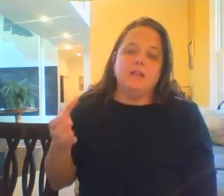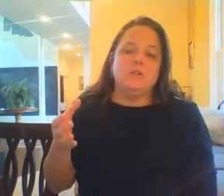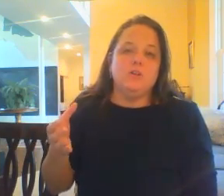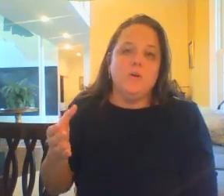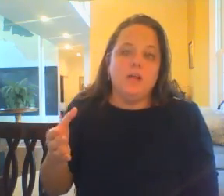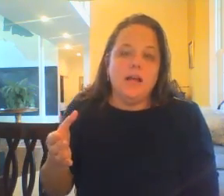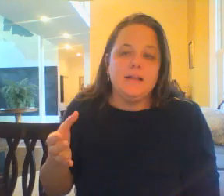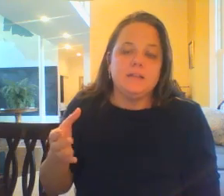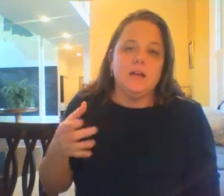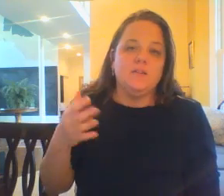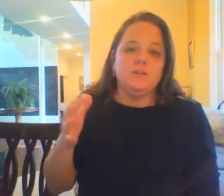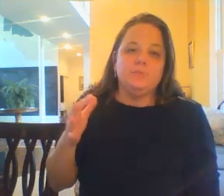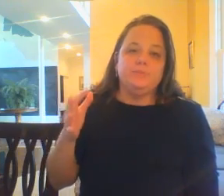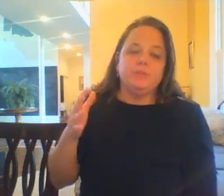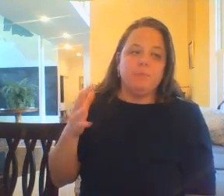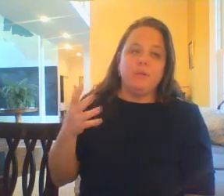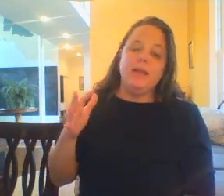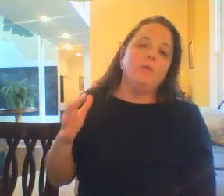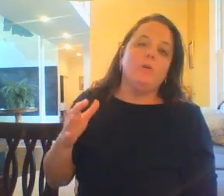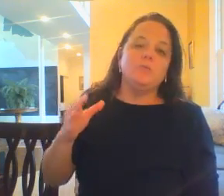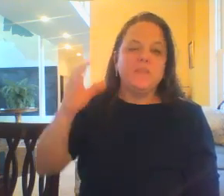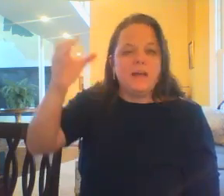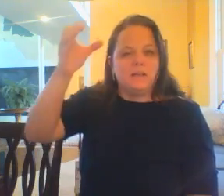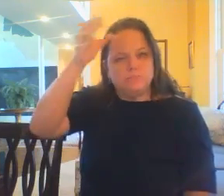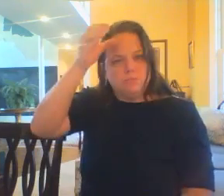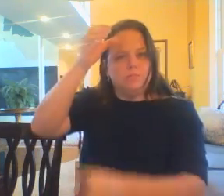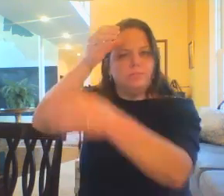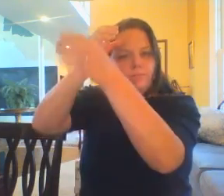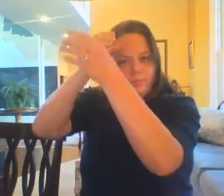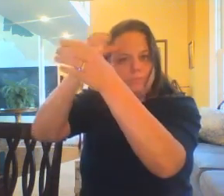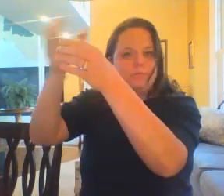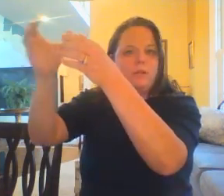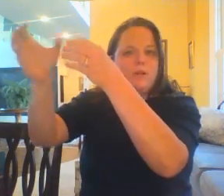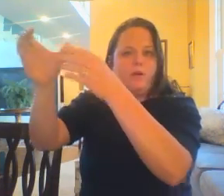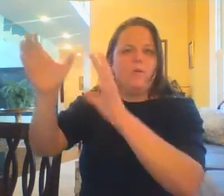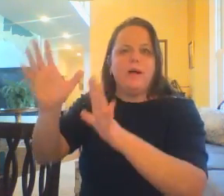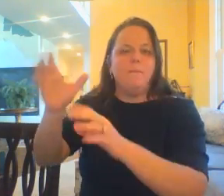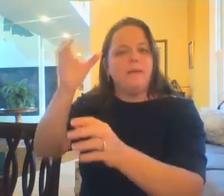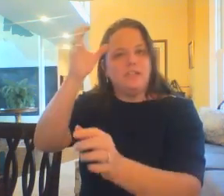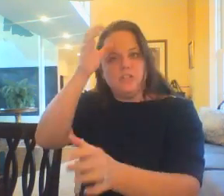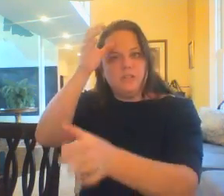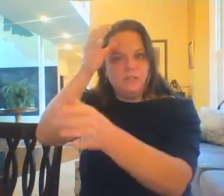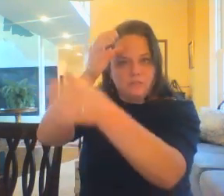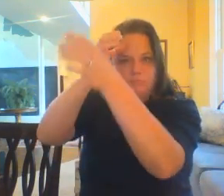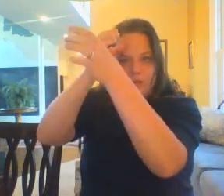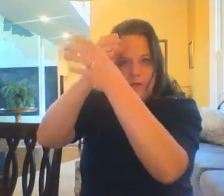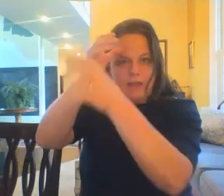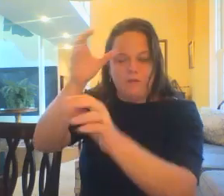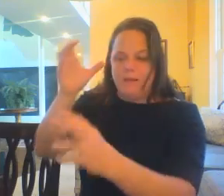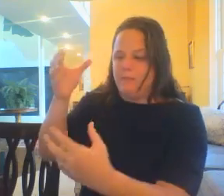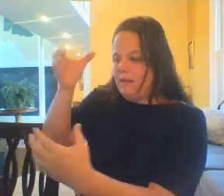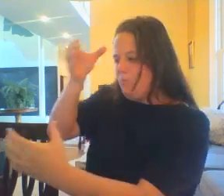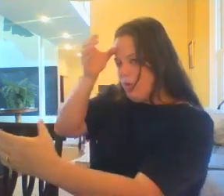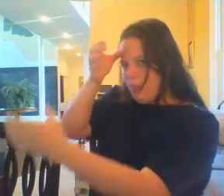told you all in class kind of a play on words that that is like oh wow mega